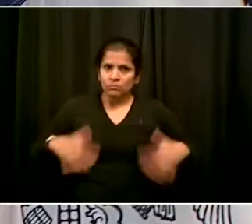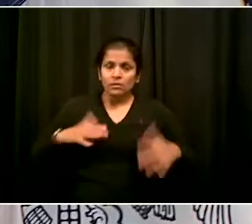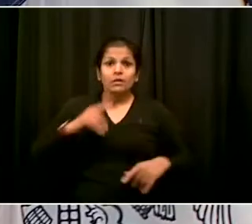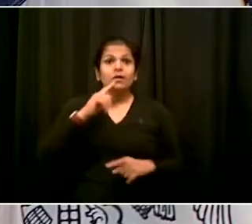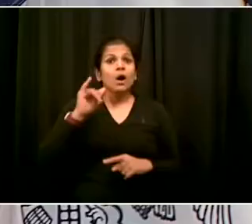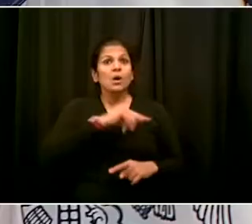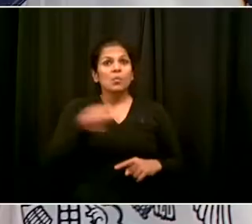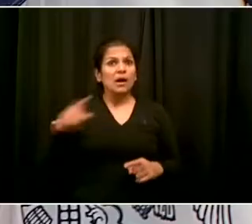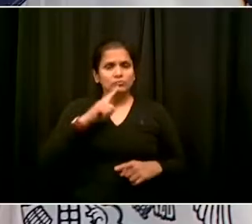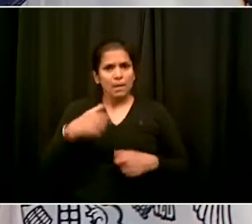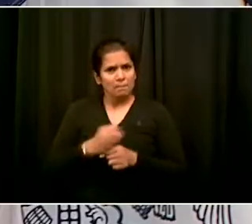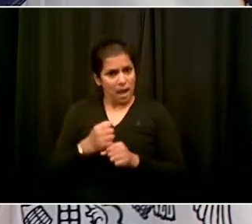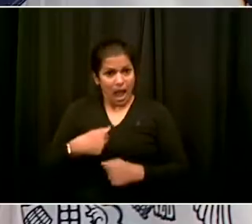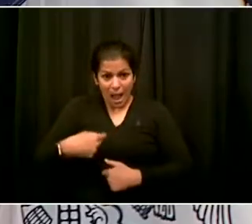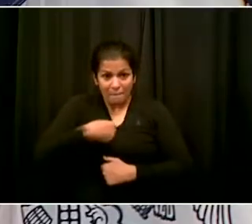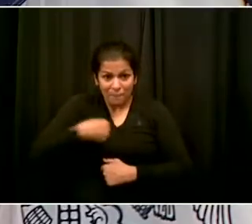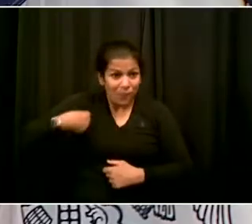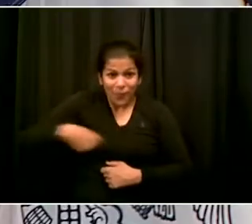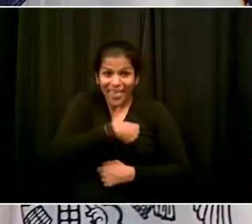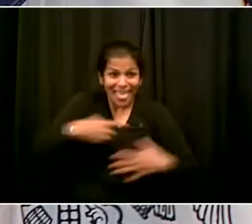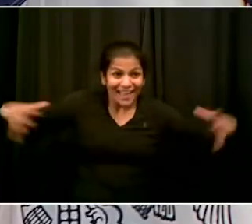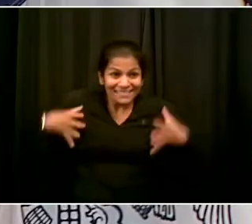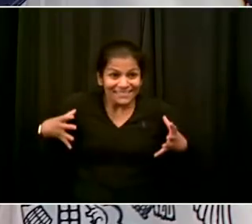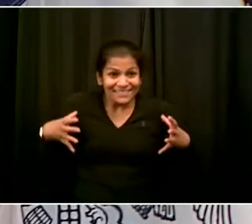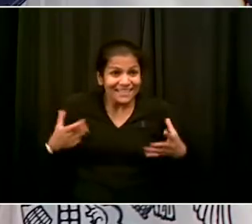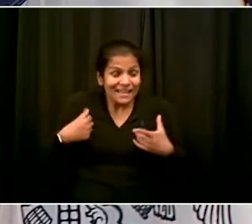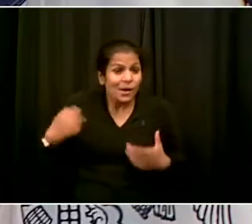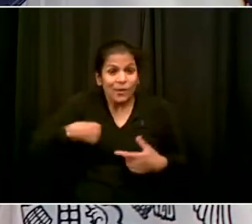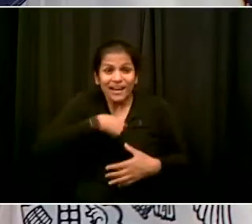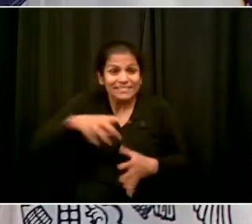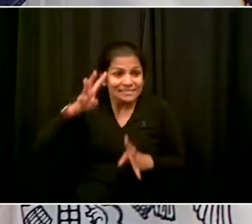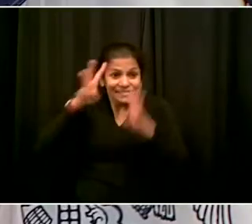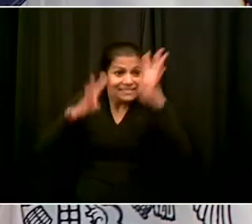THIS WAS PUT TOGETHER SO QUICKLY AND EFFECTIVELY, AND THIS IS,